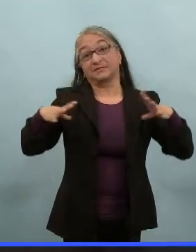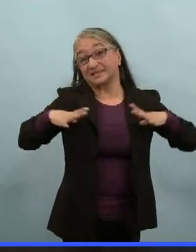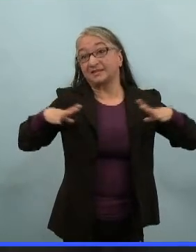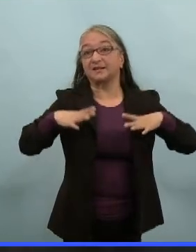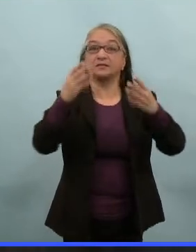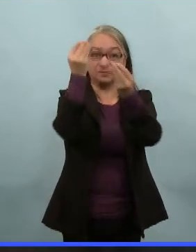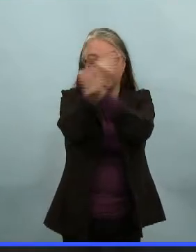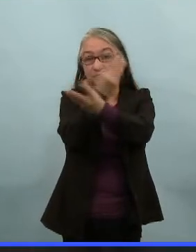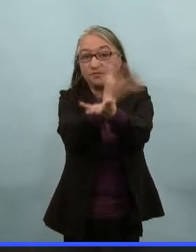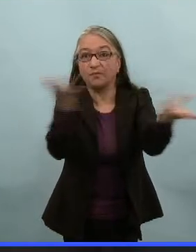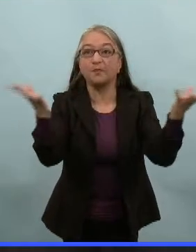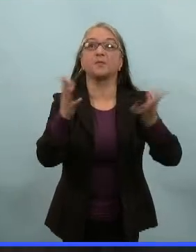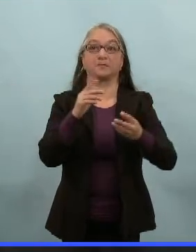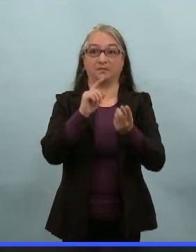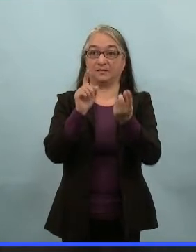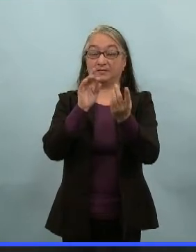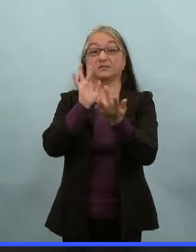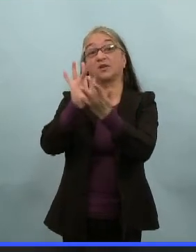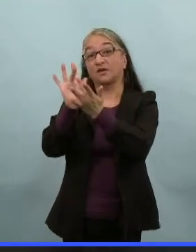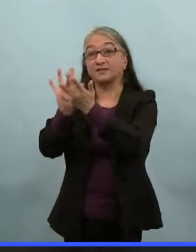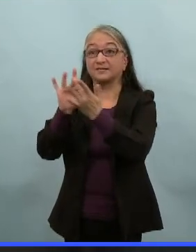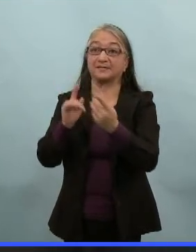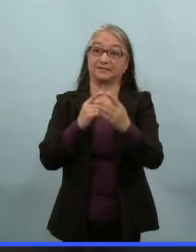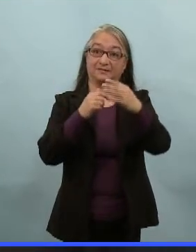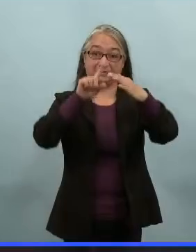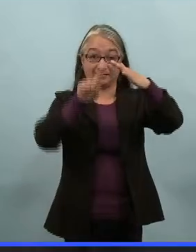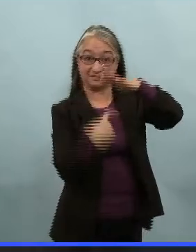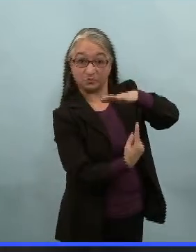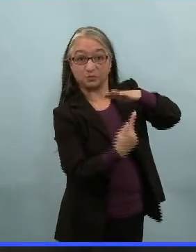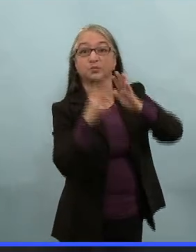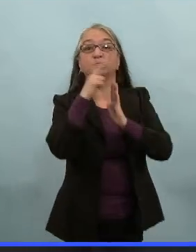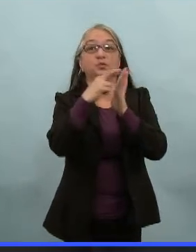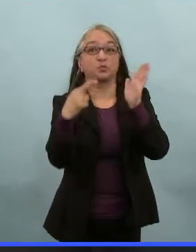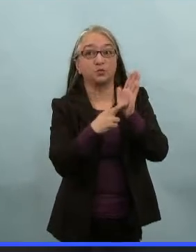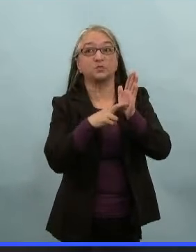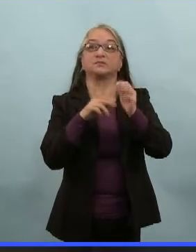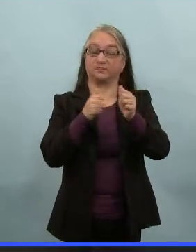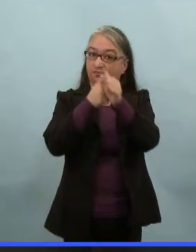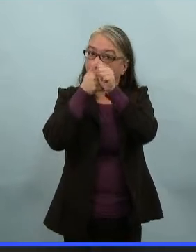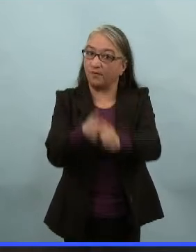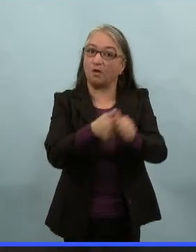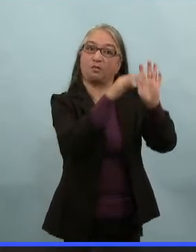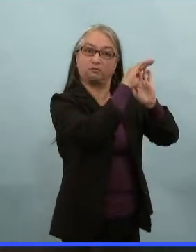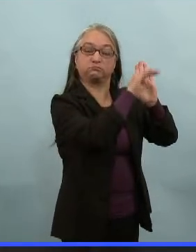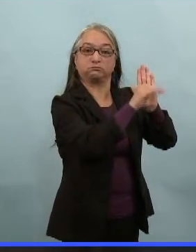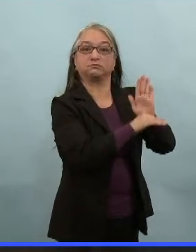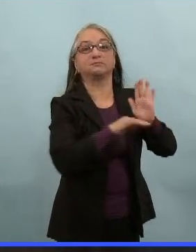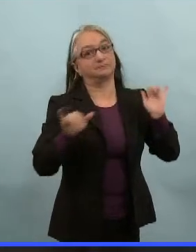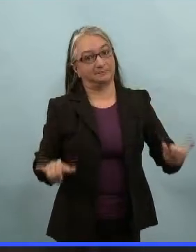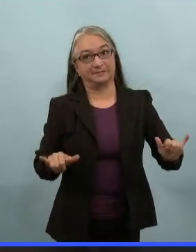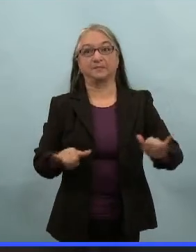and following self-isolation rules except in very specific circumstances people who test